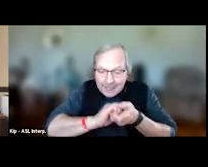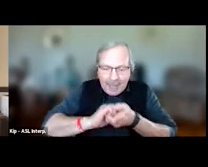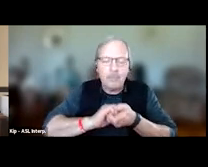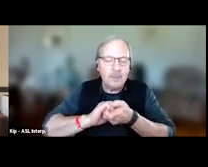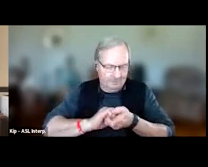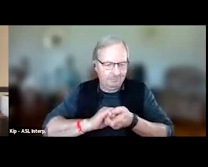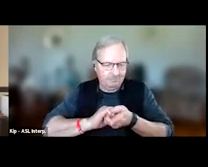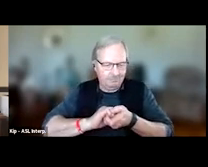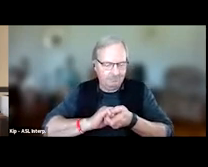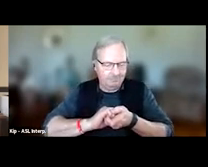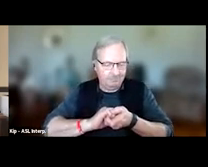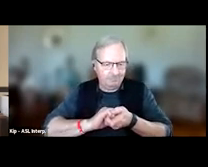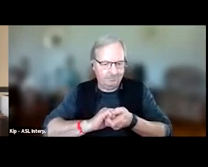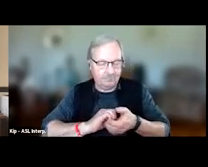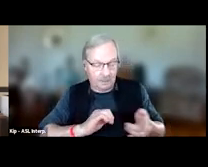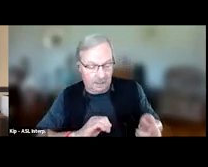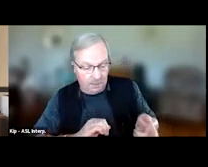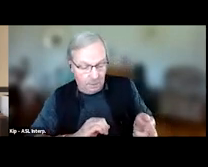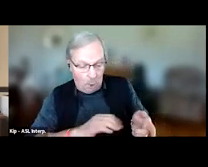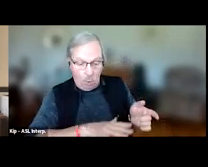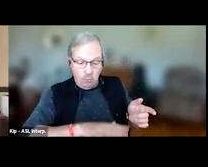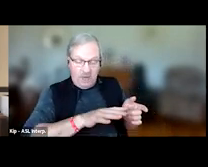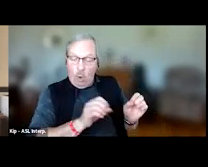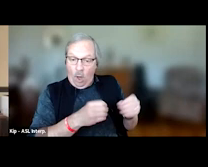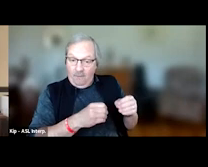We stand from the regional office as those that are,